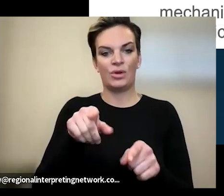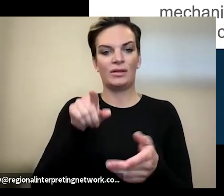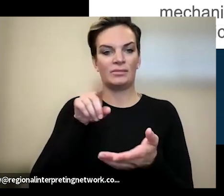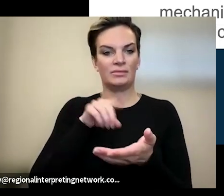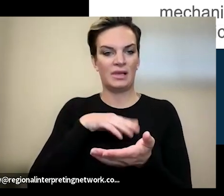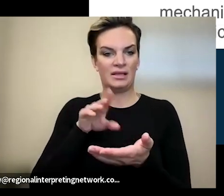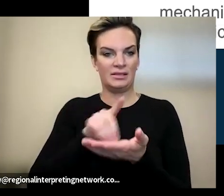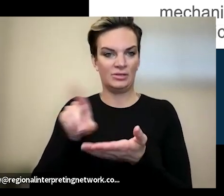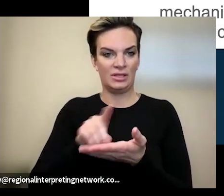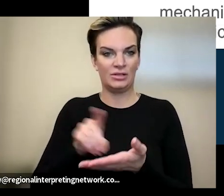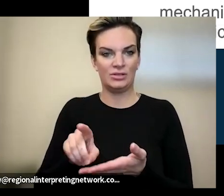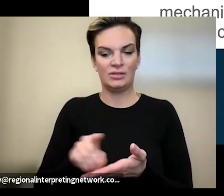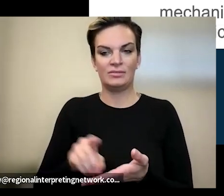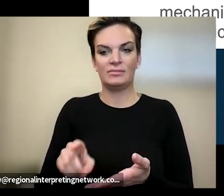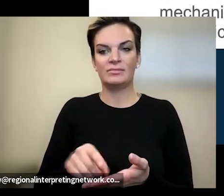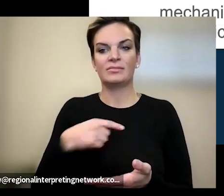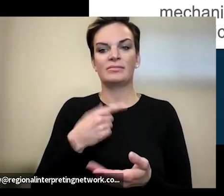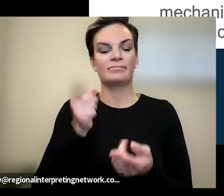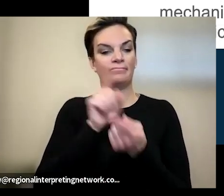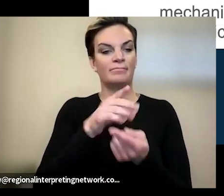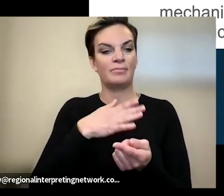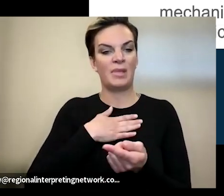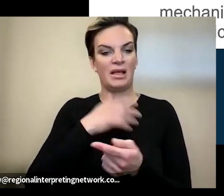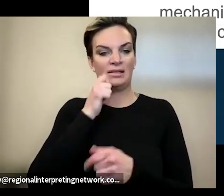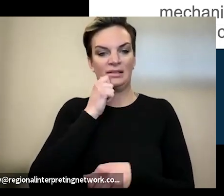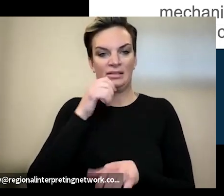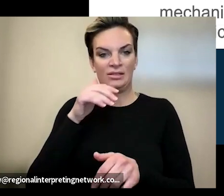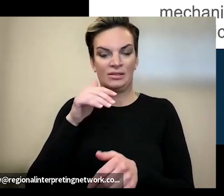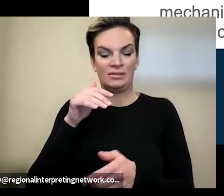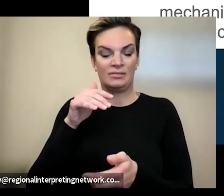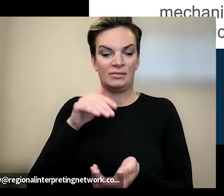you know, an experienced dermatologist I'd been seeing him since I was a kid, since I was seven,